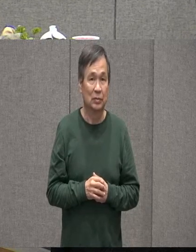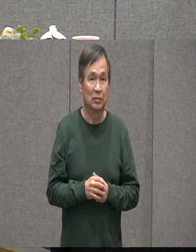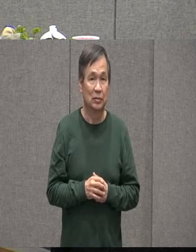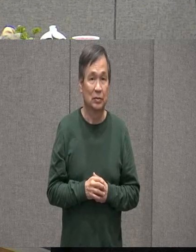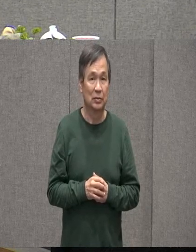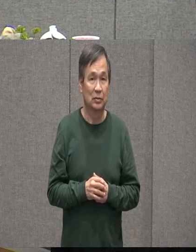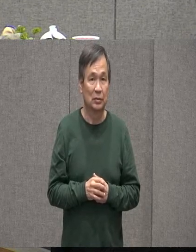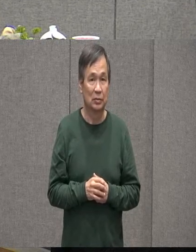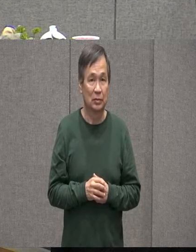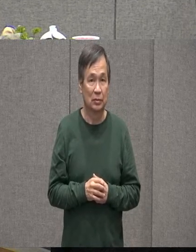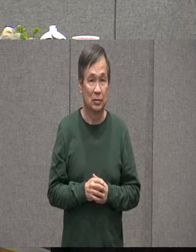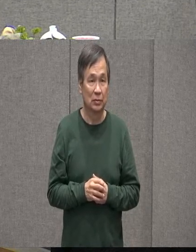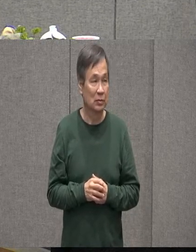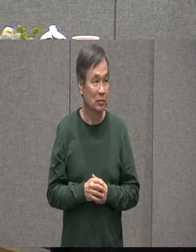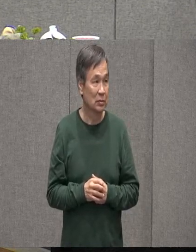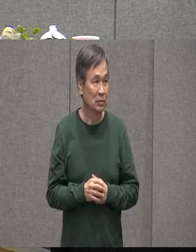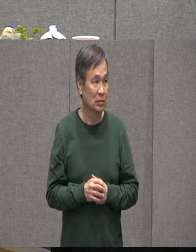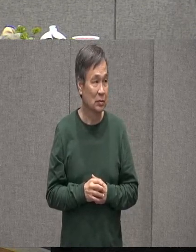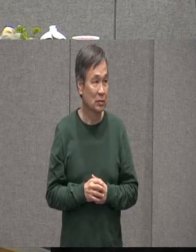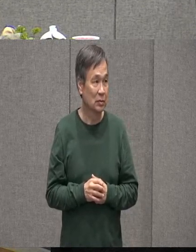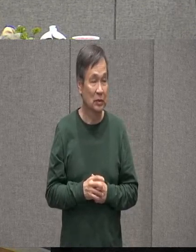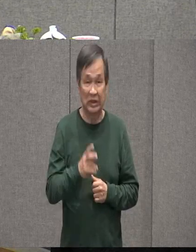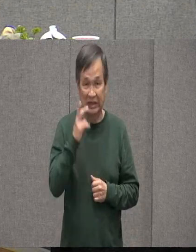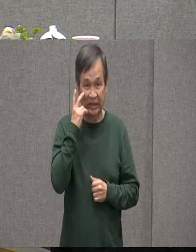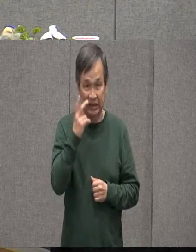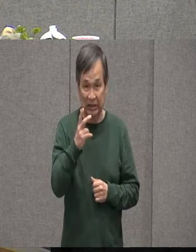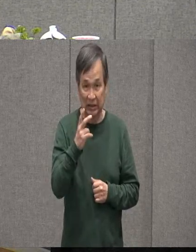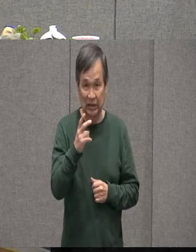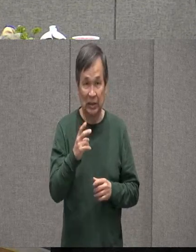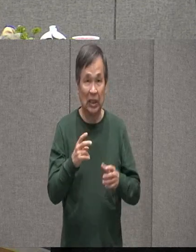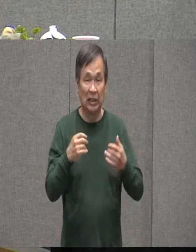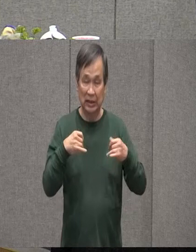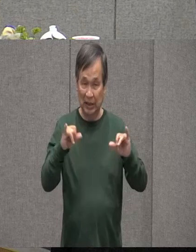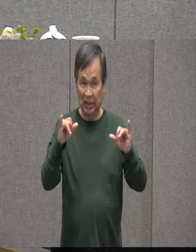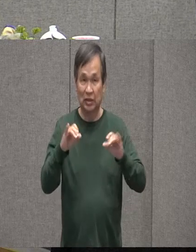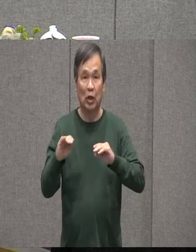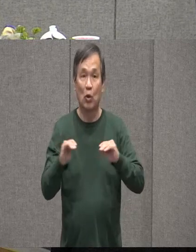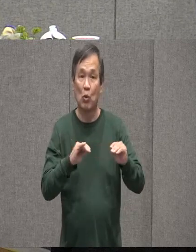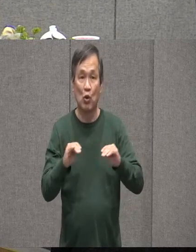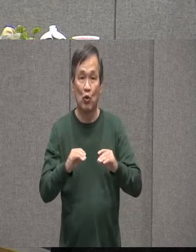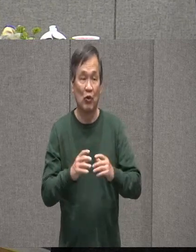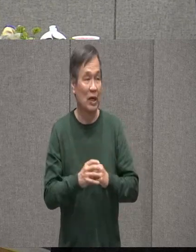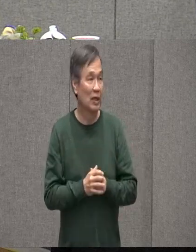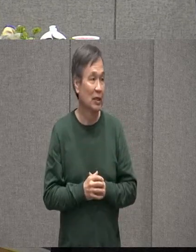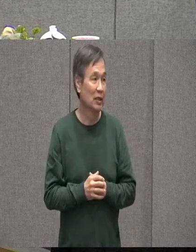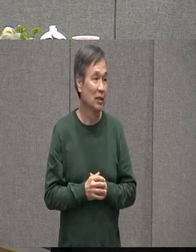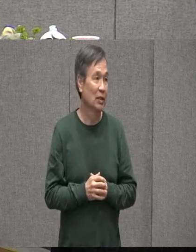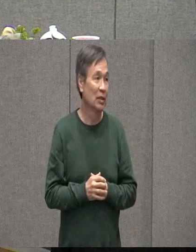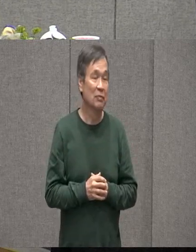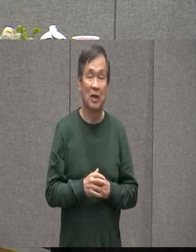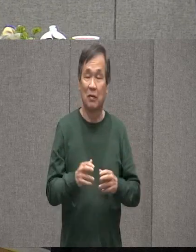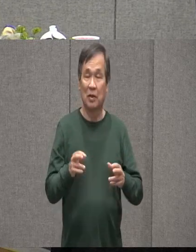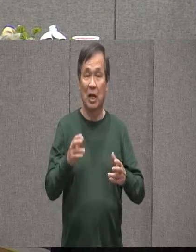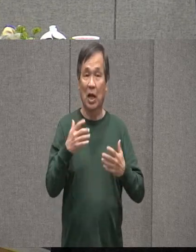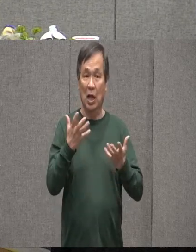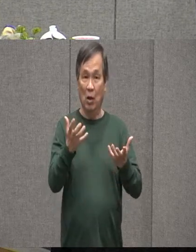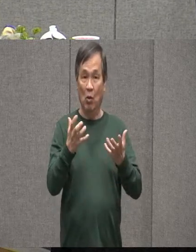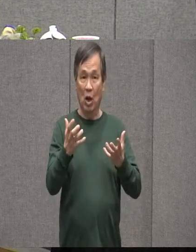boom, see, they can be attached and I can still move them around. So if I wanted my robot to have movable arms,